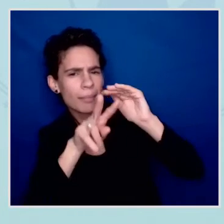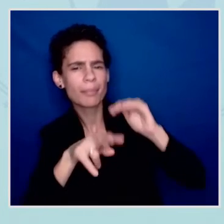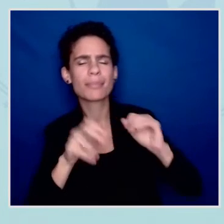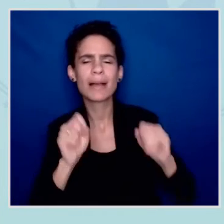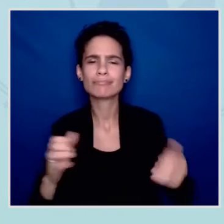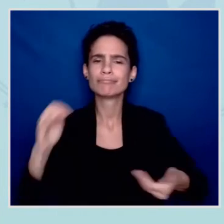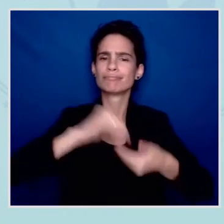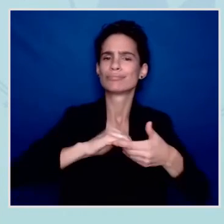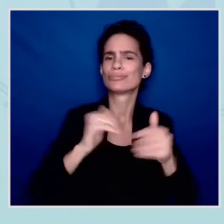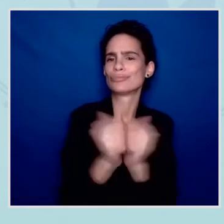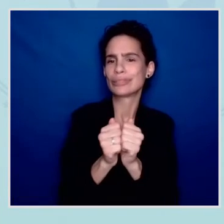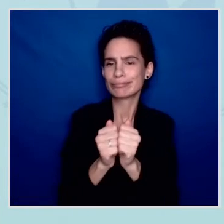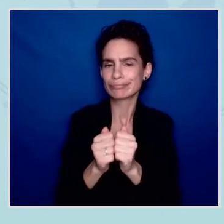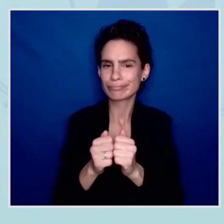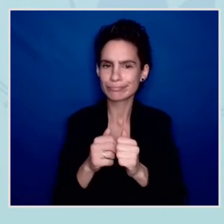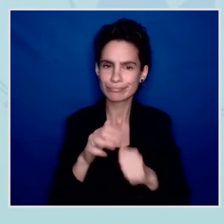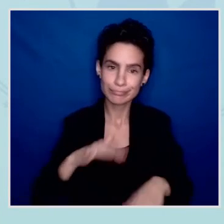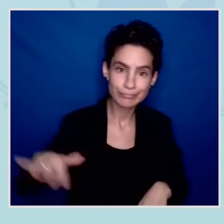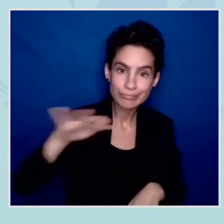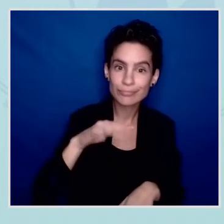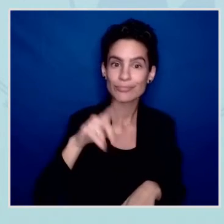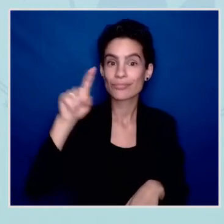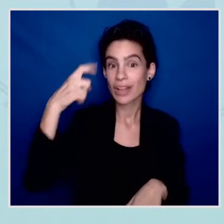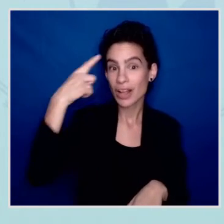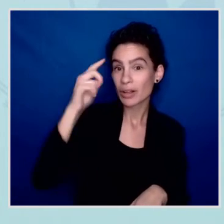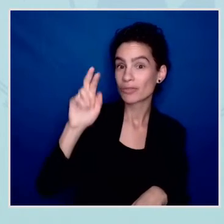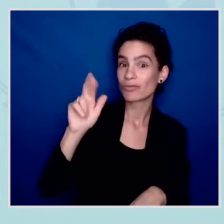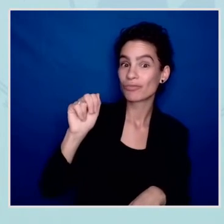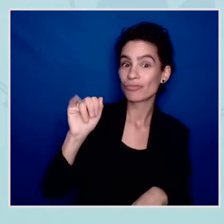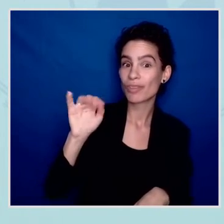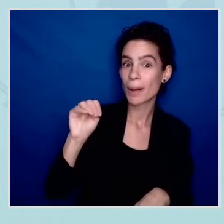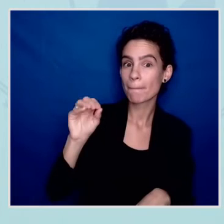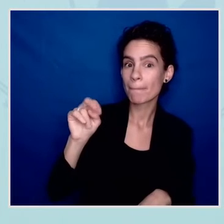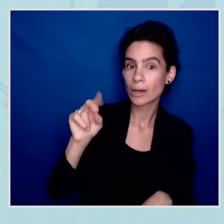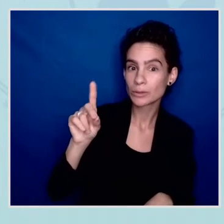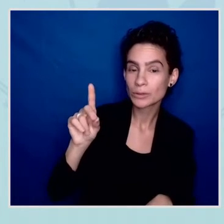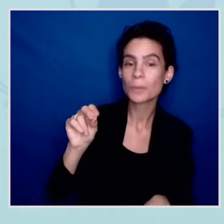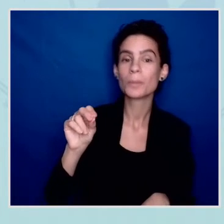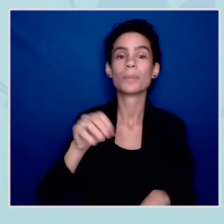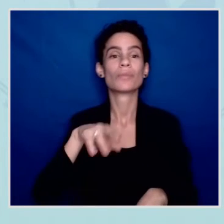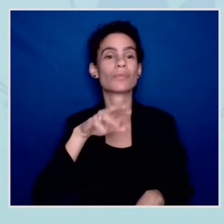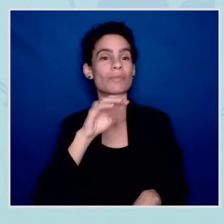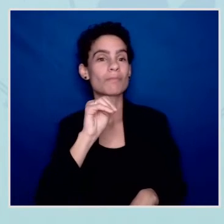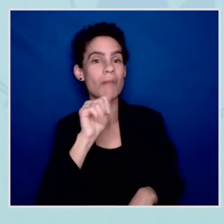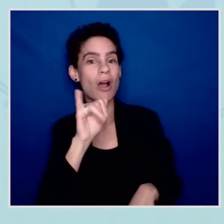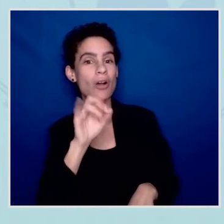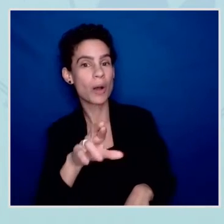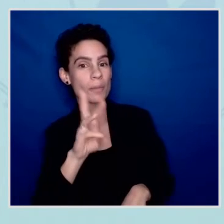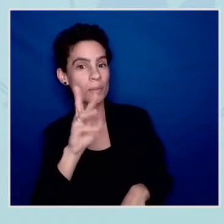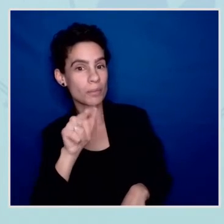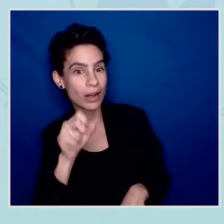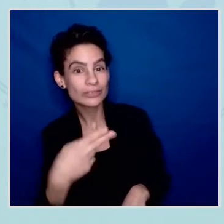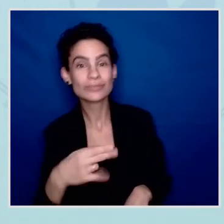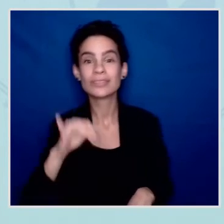DEEPLY PERSONAL TO BOTH OUR FAMILIES, AND THAT GAVE THE AMERICAN PEOPLE A RENEWED SENSE